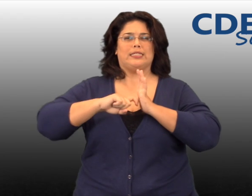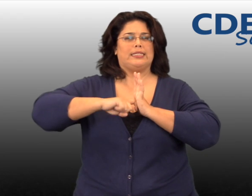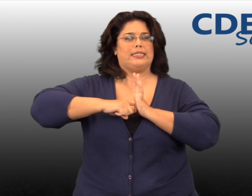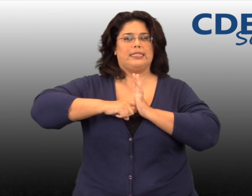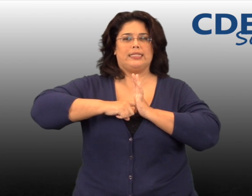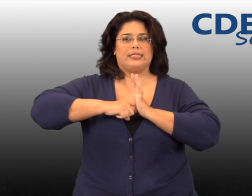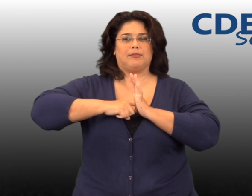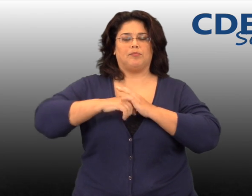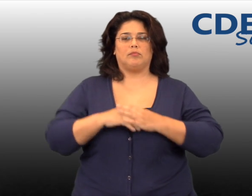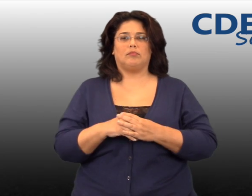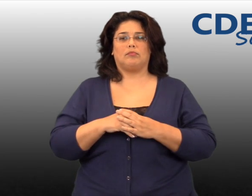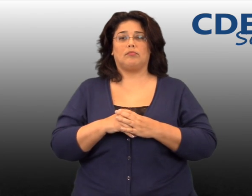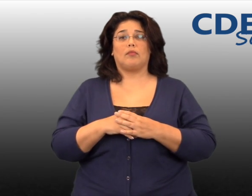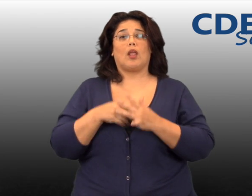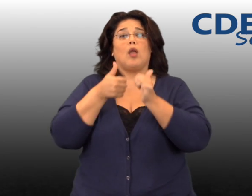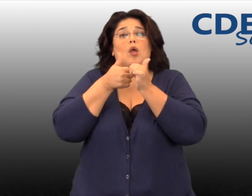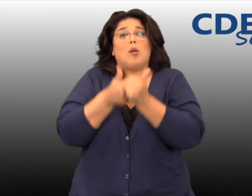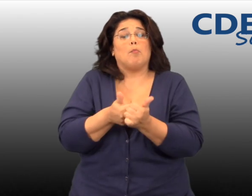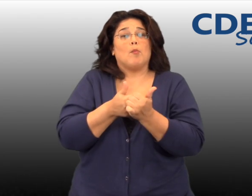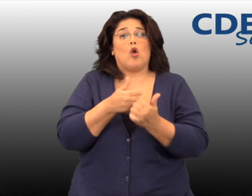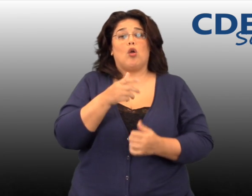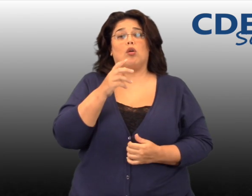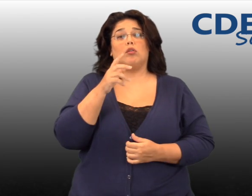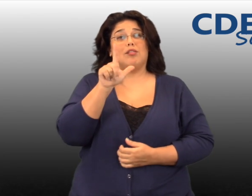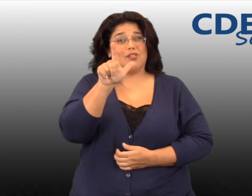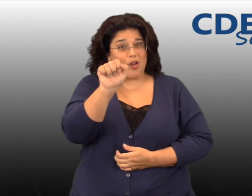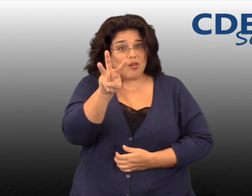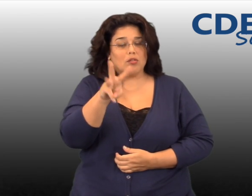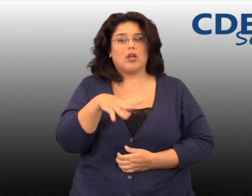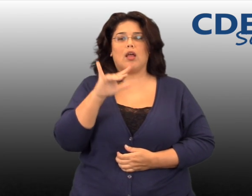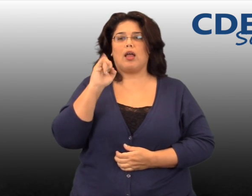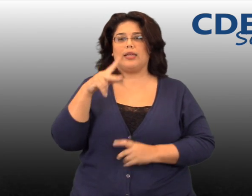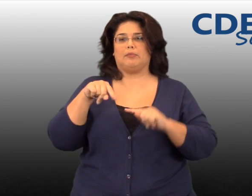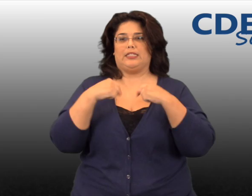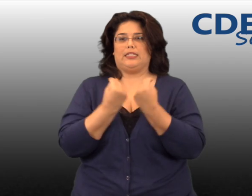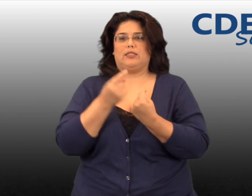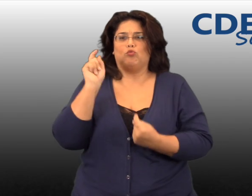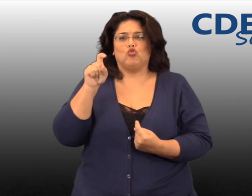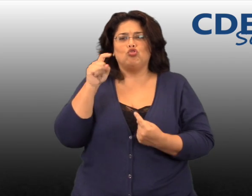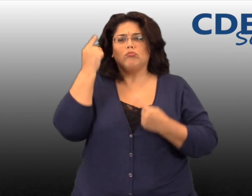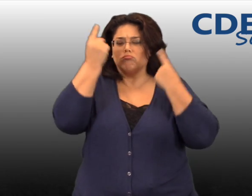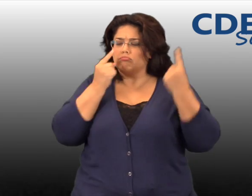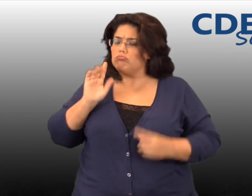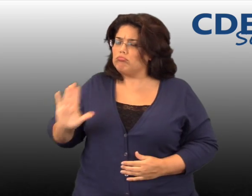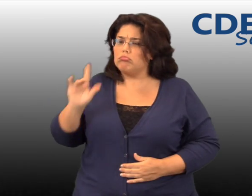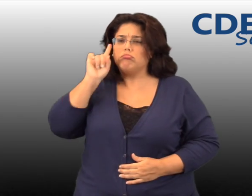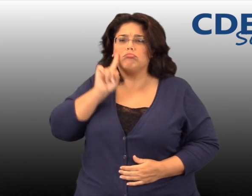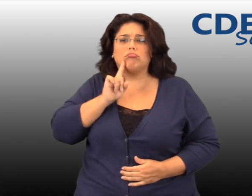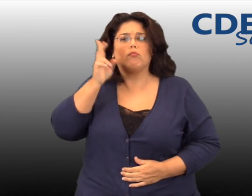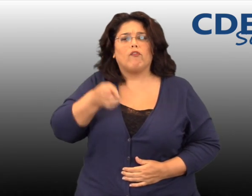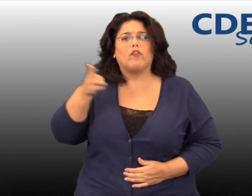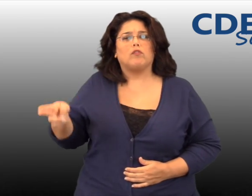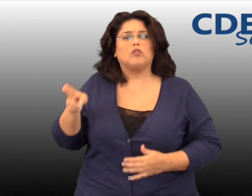to communication is a key factor when considering LRE. Per law the IEP team should consider